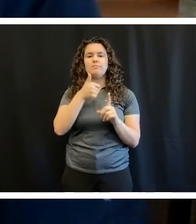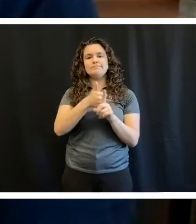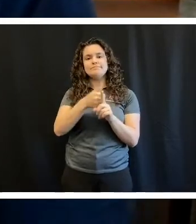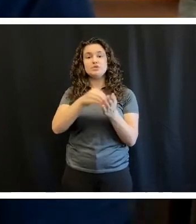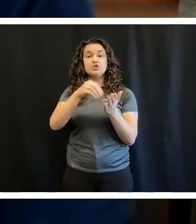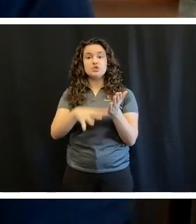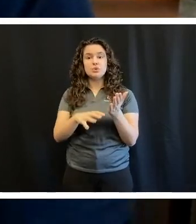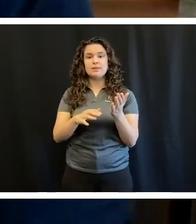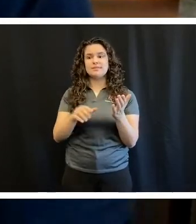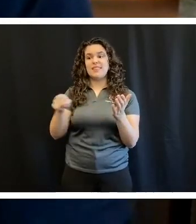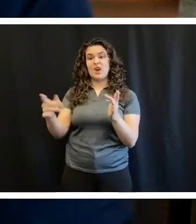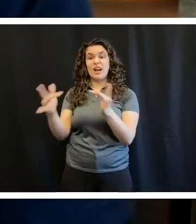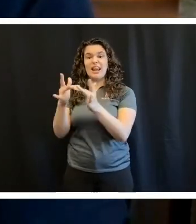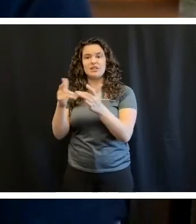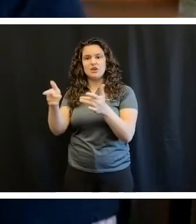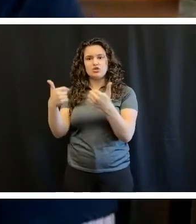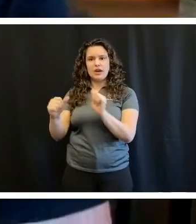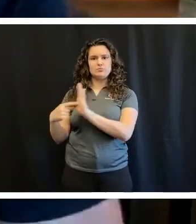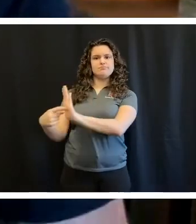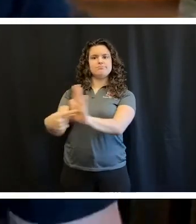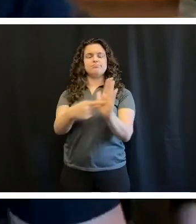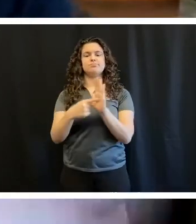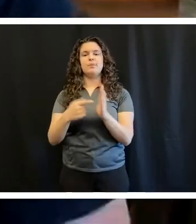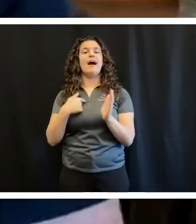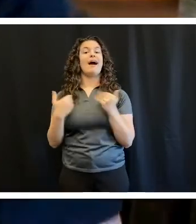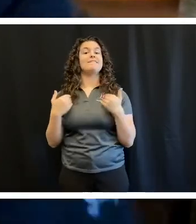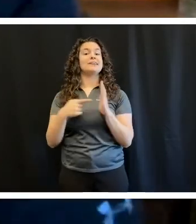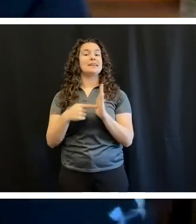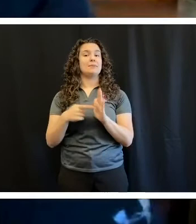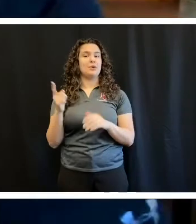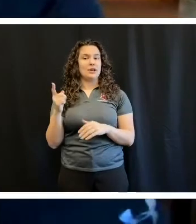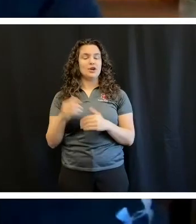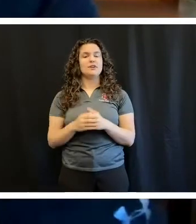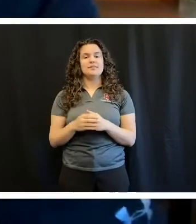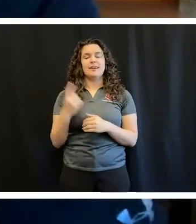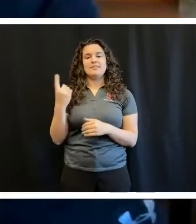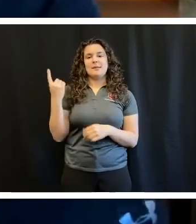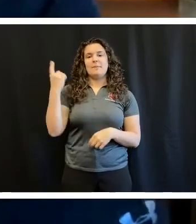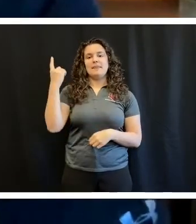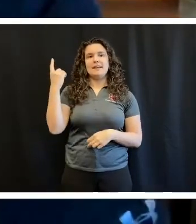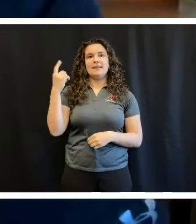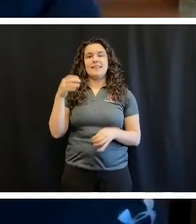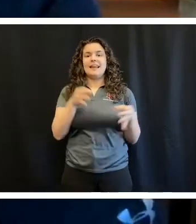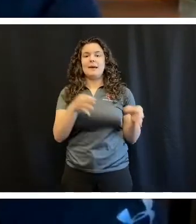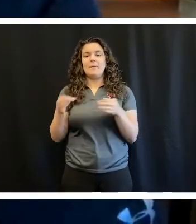So, let me give you an example here of some of the stuff that Hip Hop Public Health has produced,